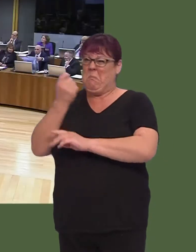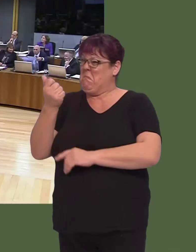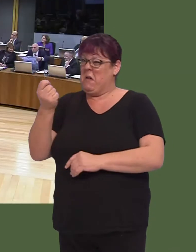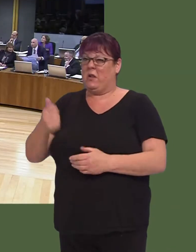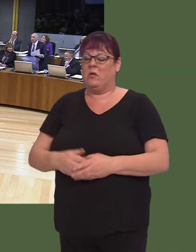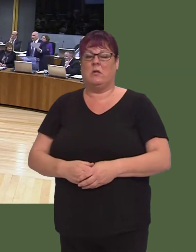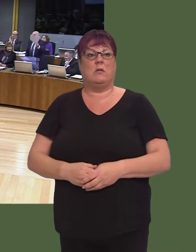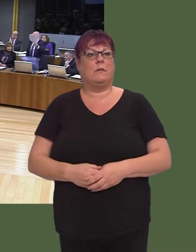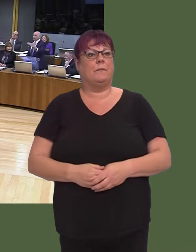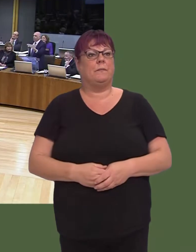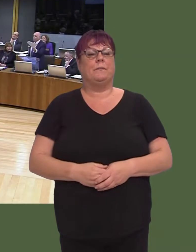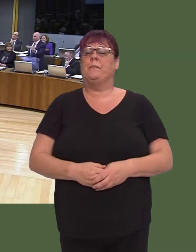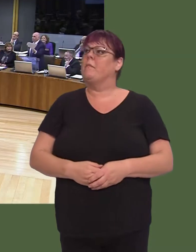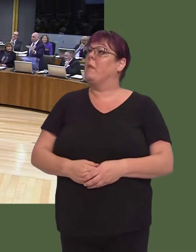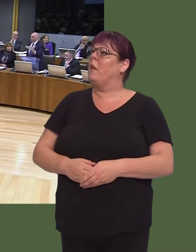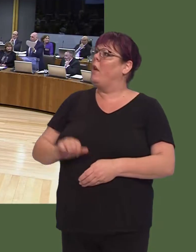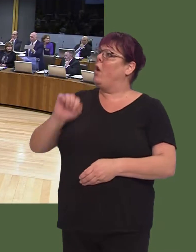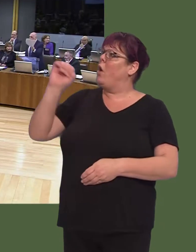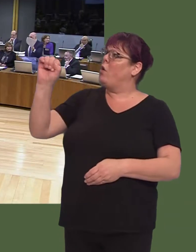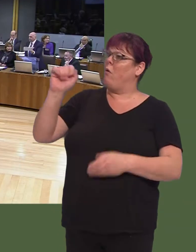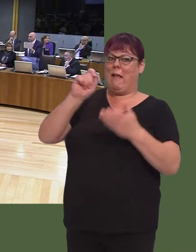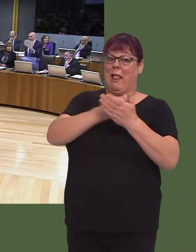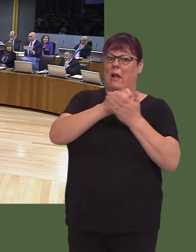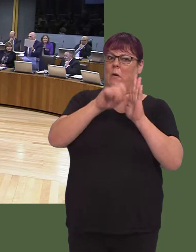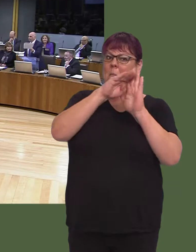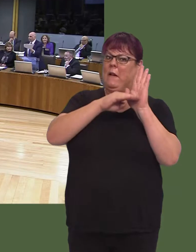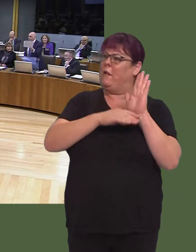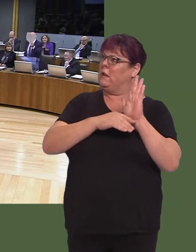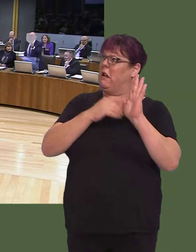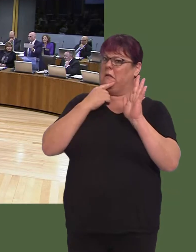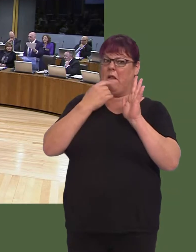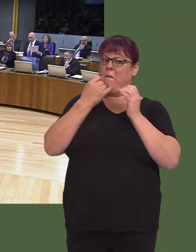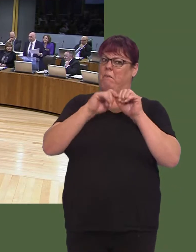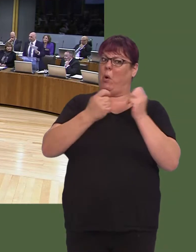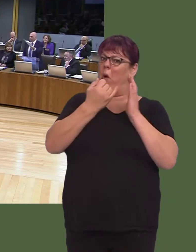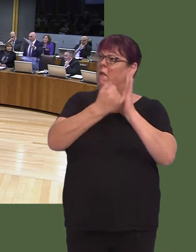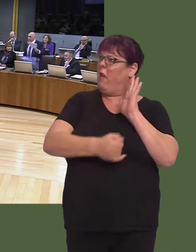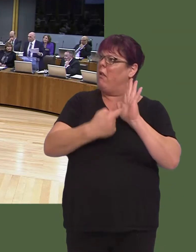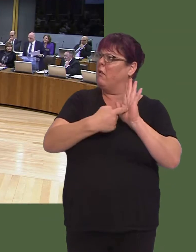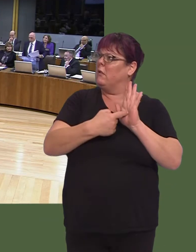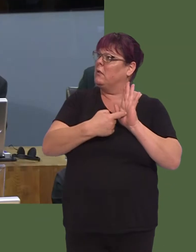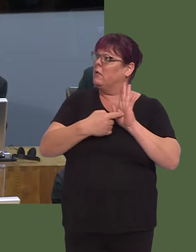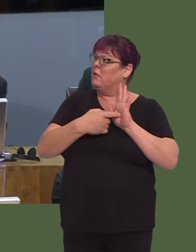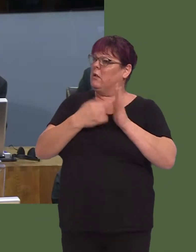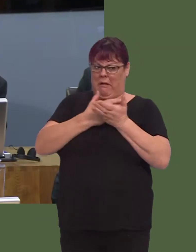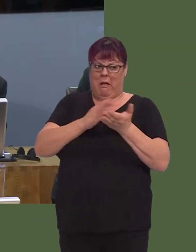Paul Davies AM: You have broken your Assembly election manifestoóthat is quite clear from what I've just quoted to you.